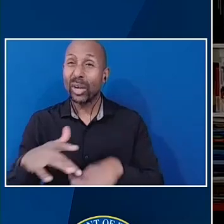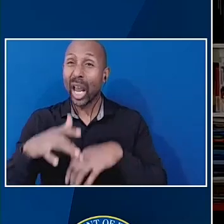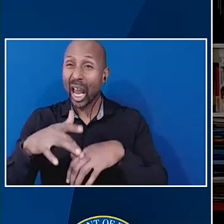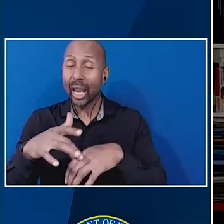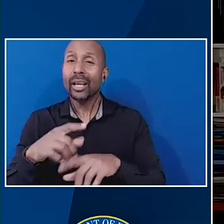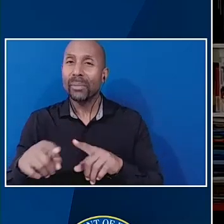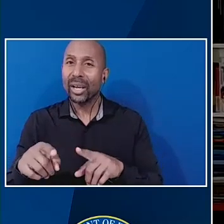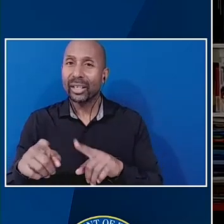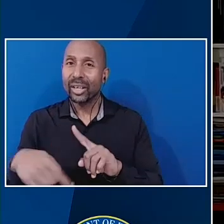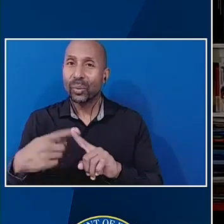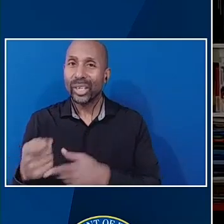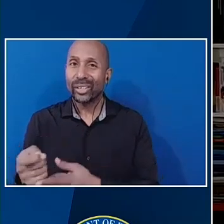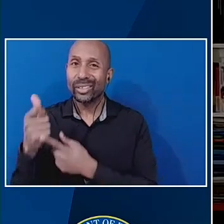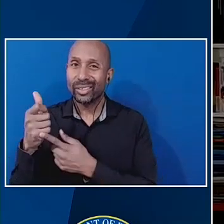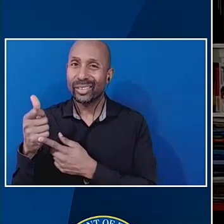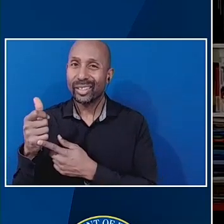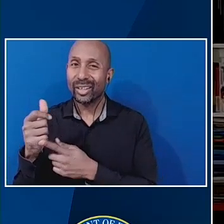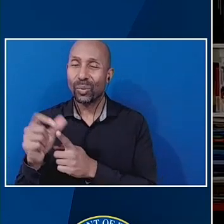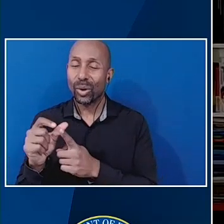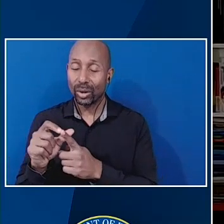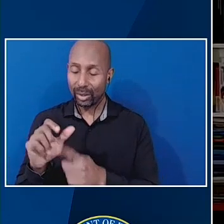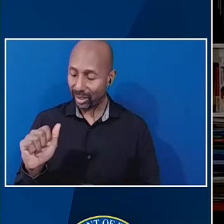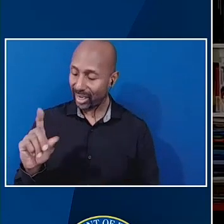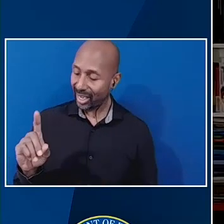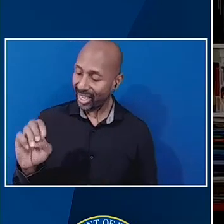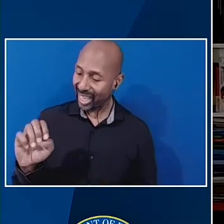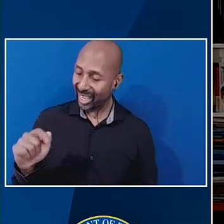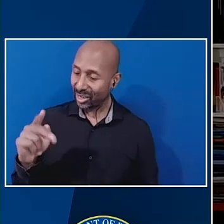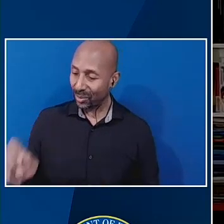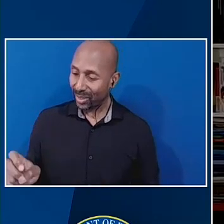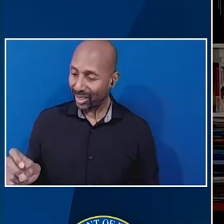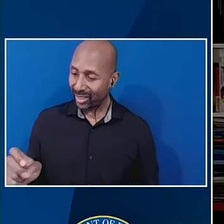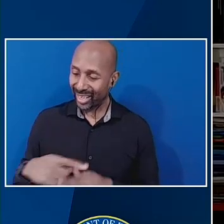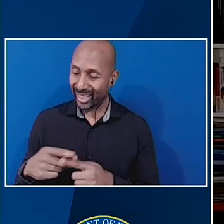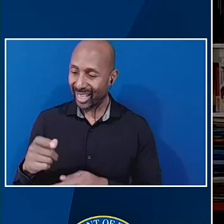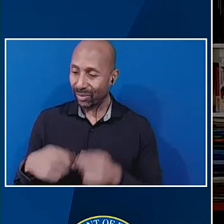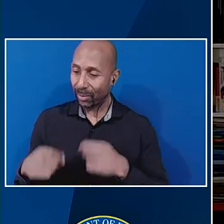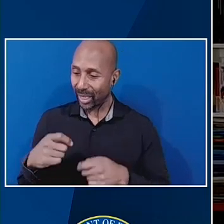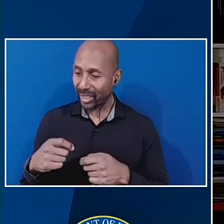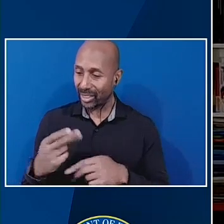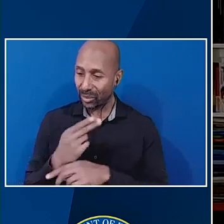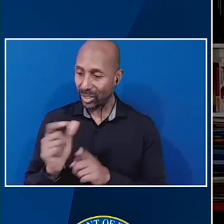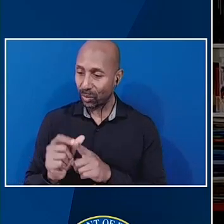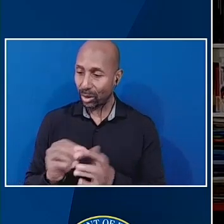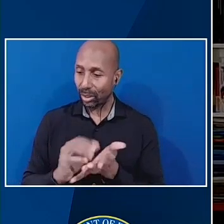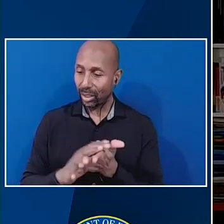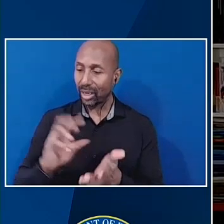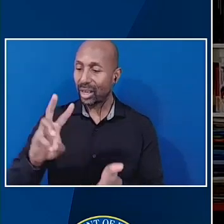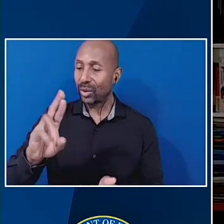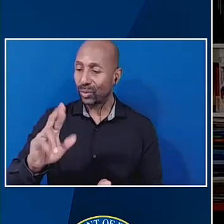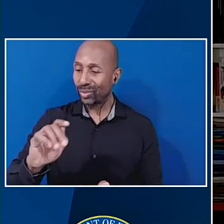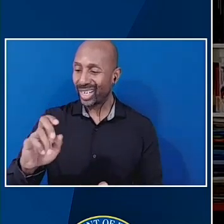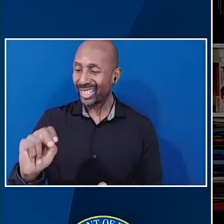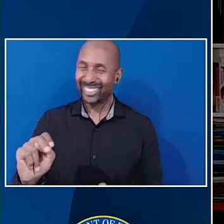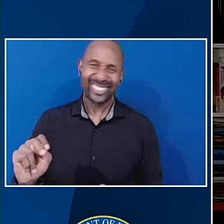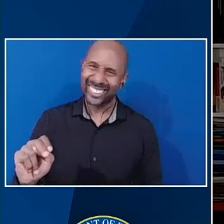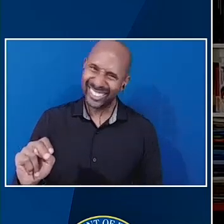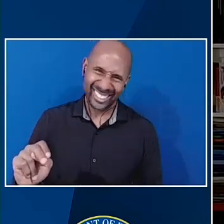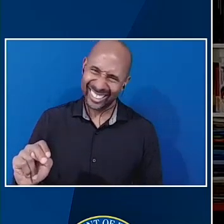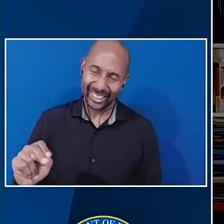adequate and replacing it merely with written. Only because it suggests that, like, inadequate written arrangements